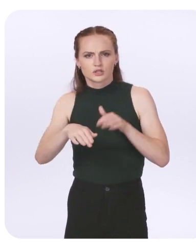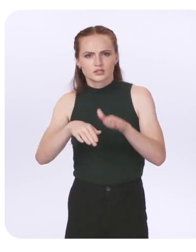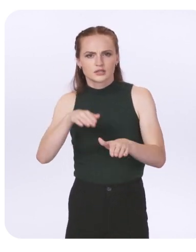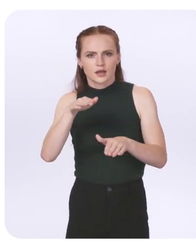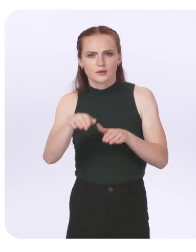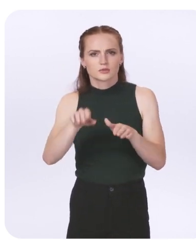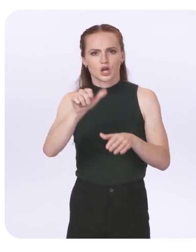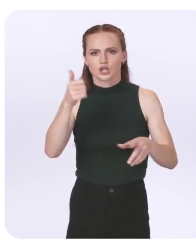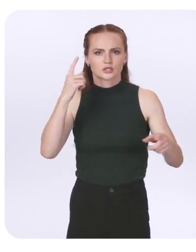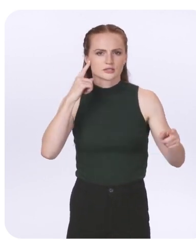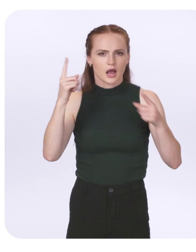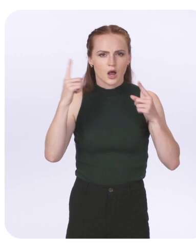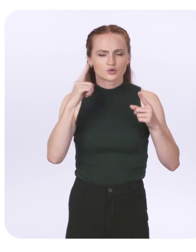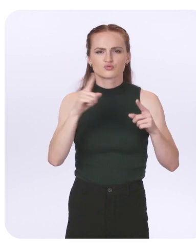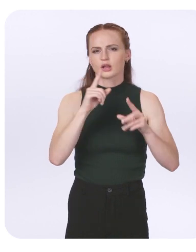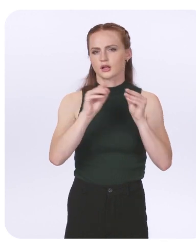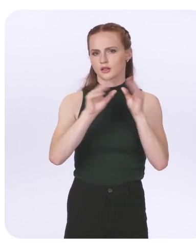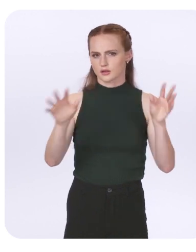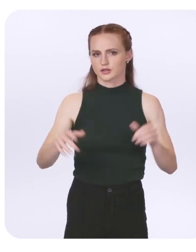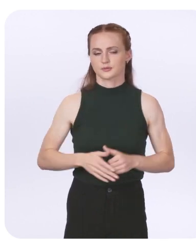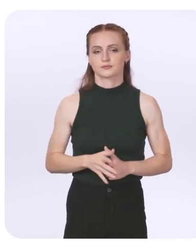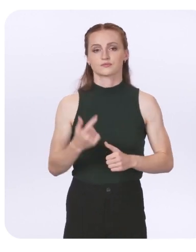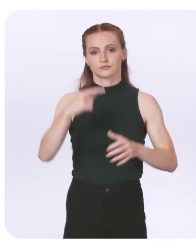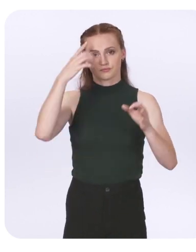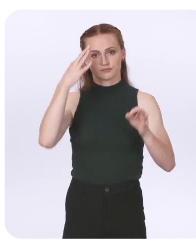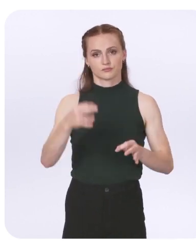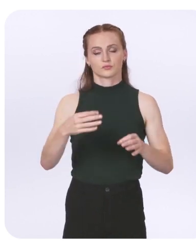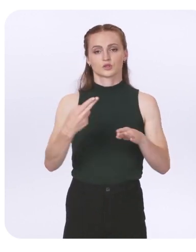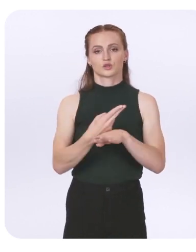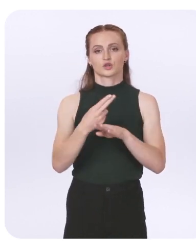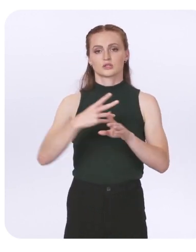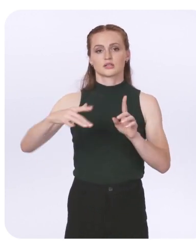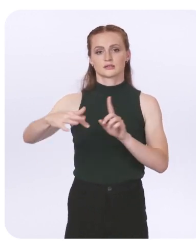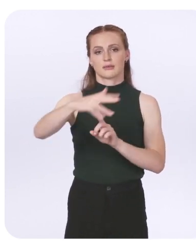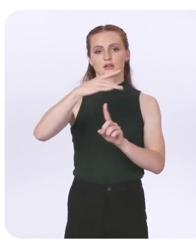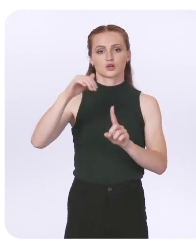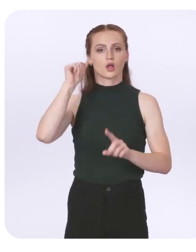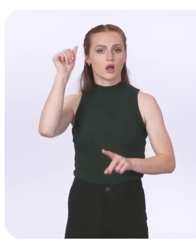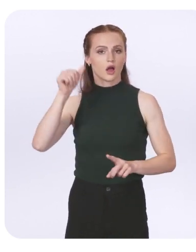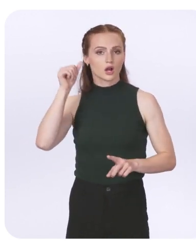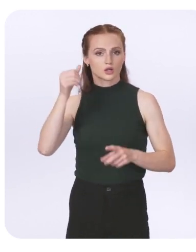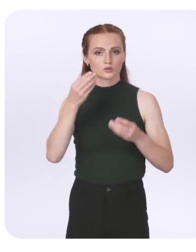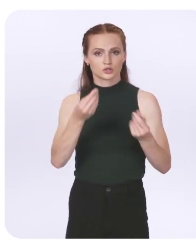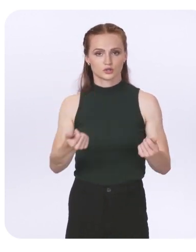We chose to use a spatial audio solution and we assigned a dedicated audio designer and developer